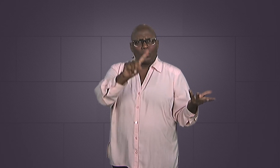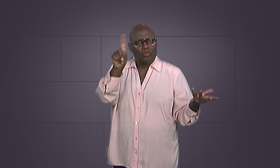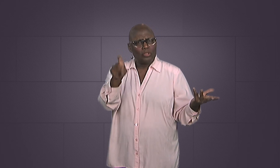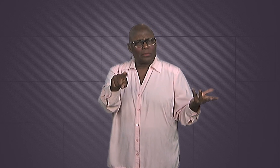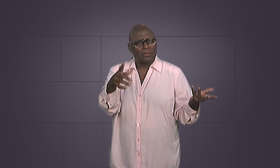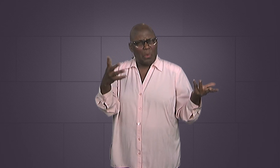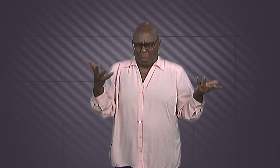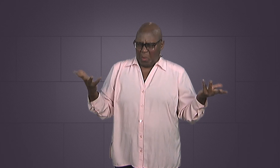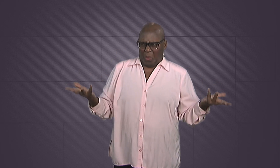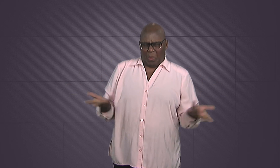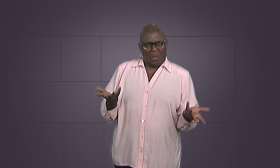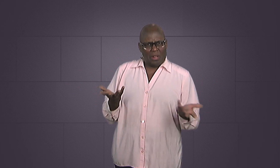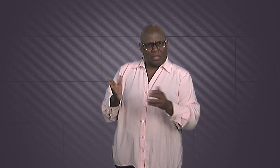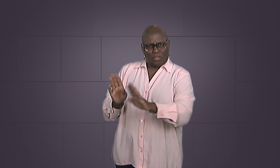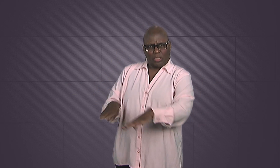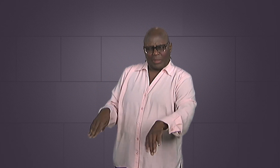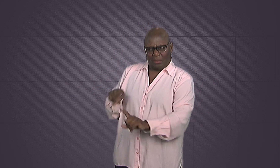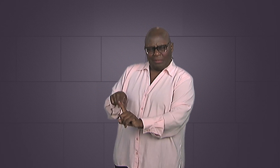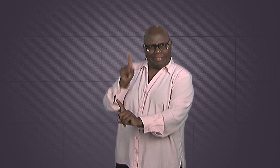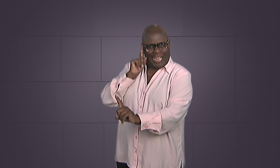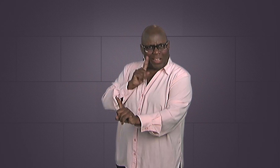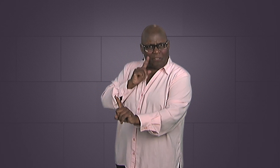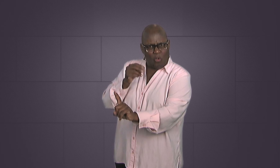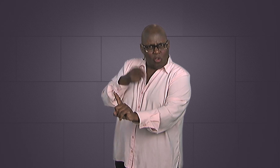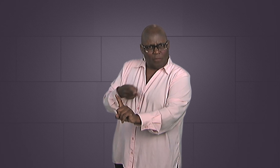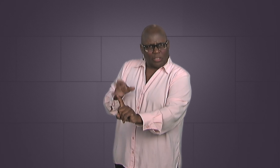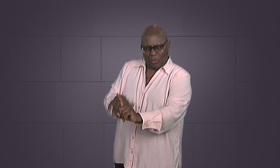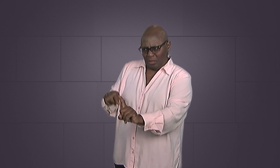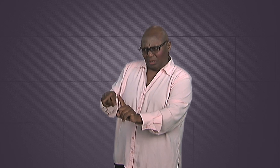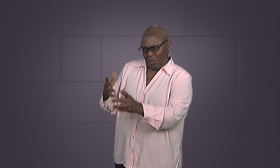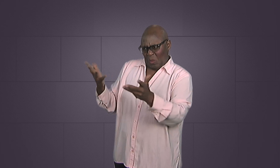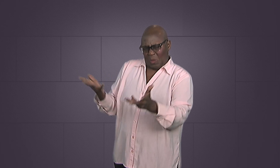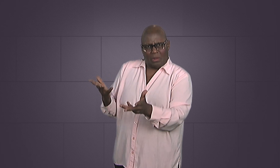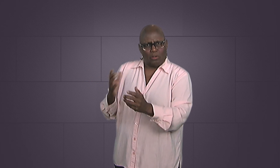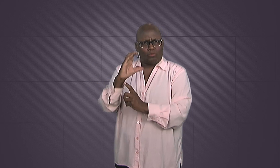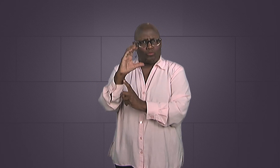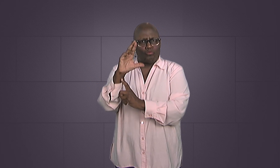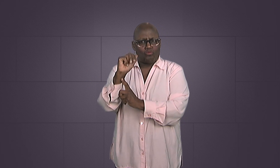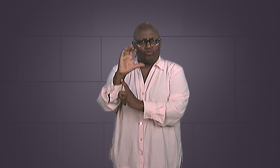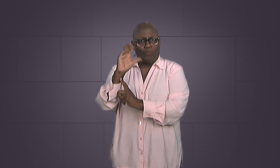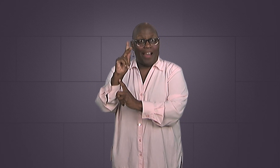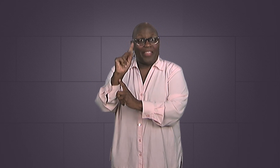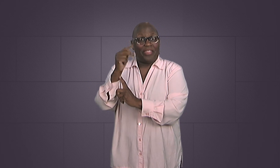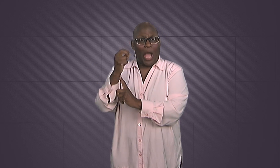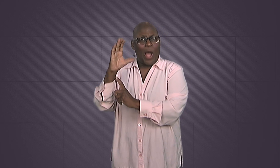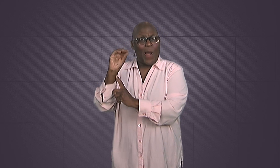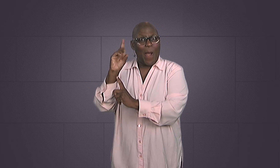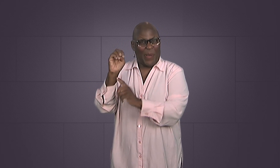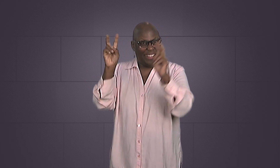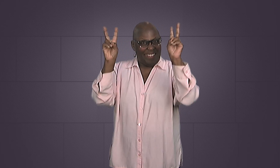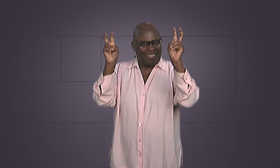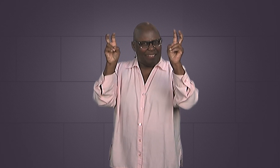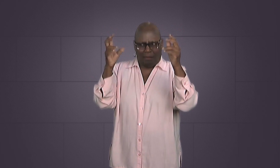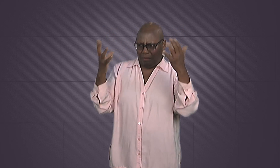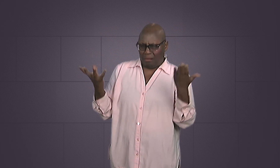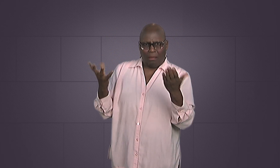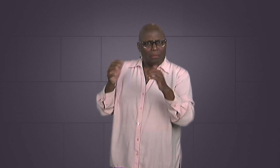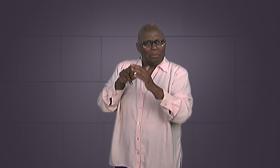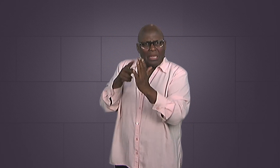But what does it take for children who are deaf and hard of hearing to "crack the code"